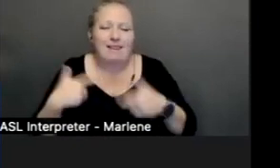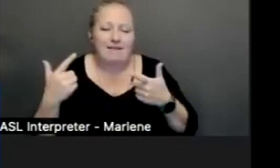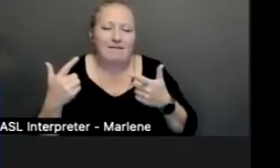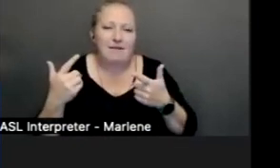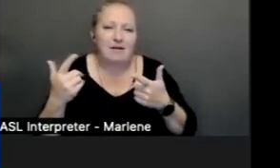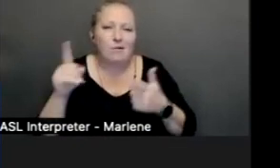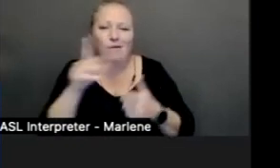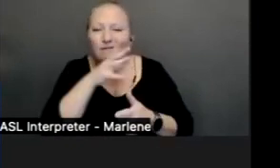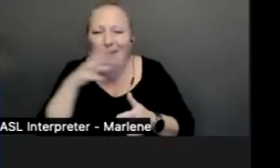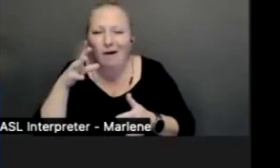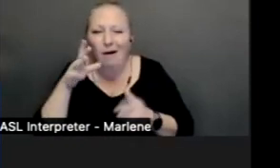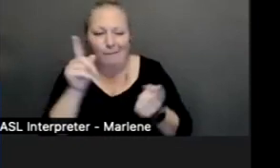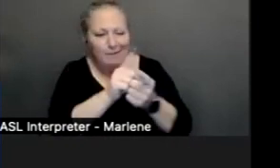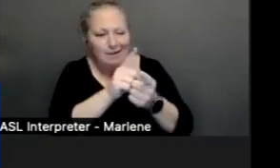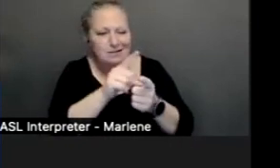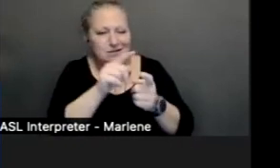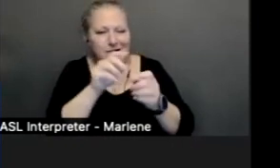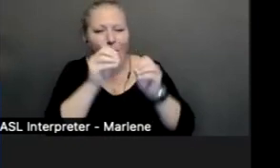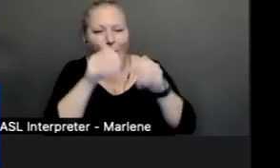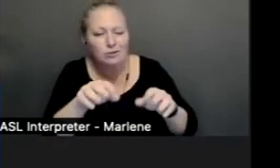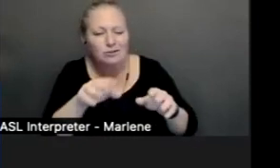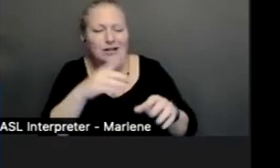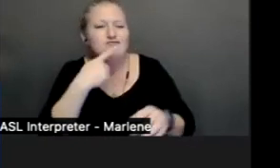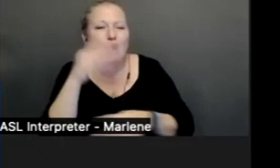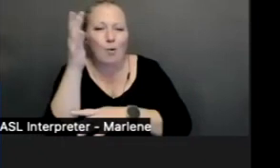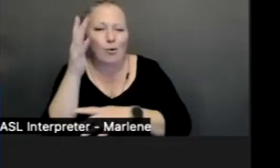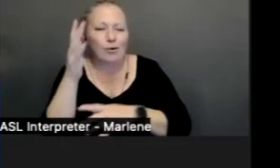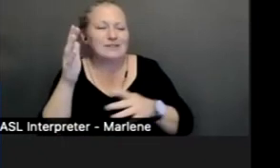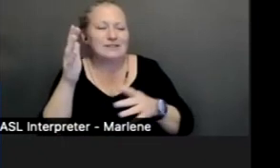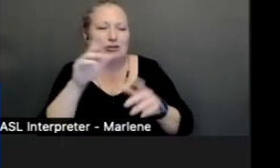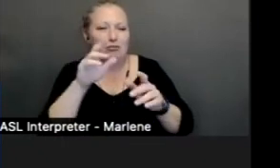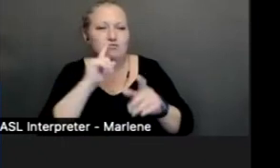with the farm each the ocean and the redwoods. And so in the very rural area of the Redwood Forest,